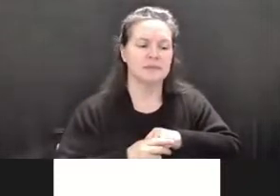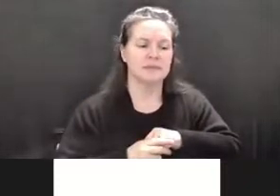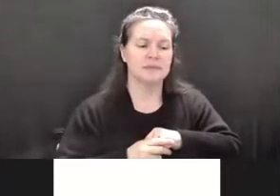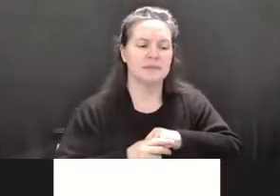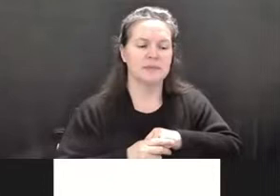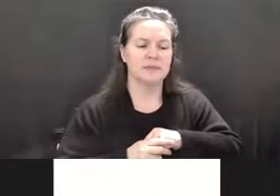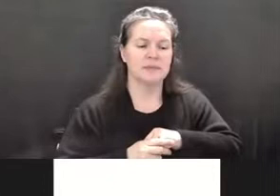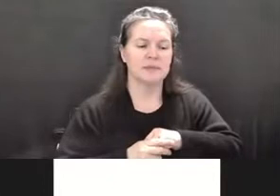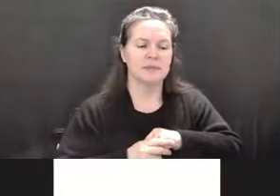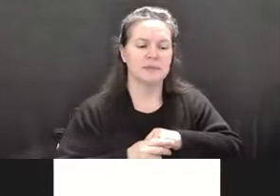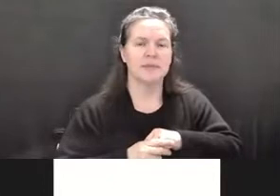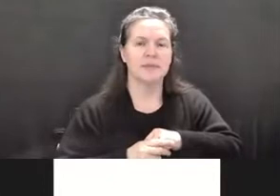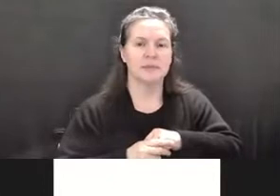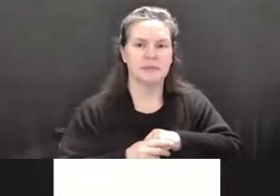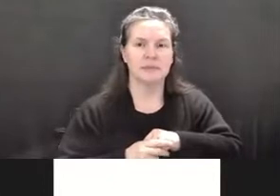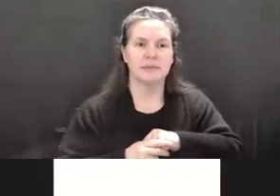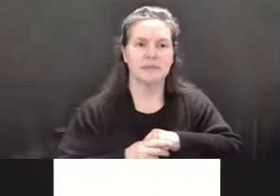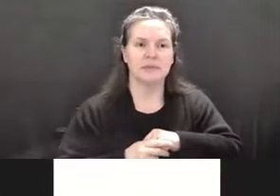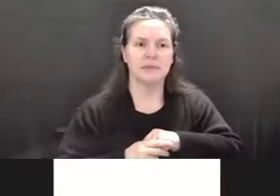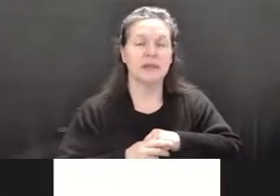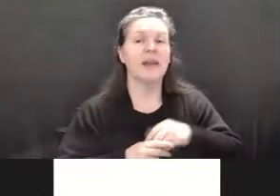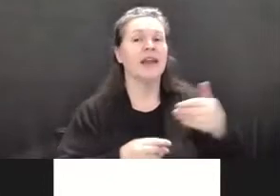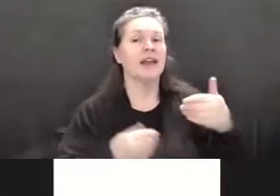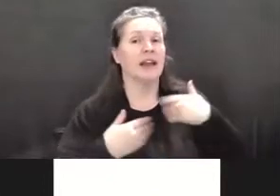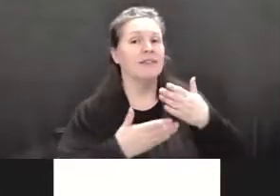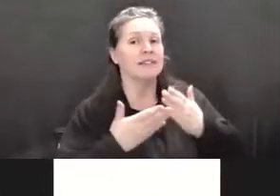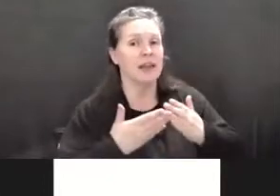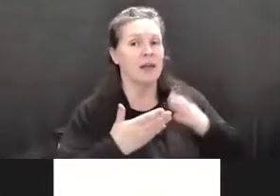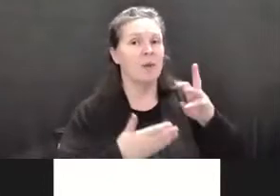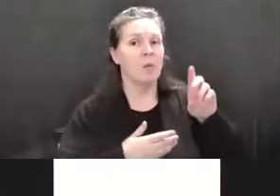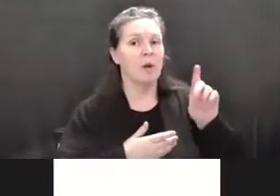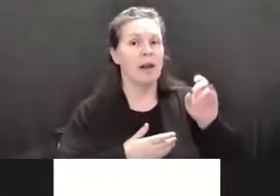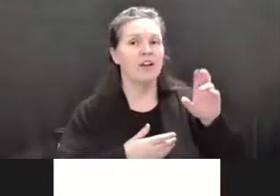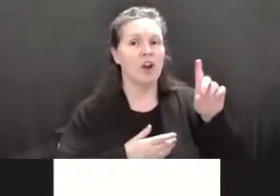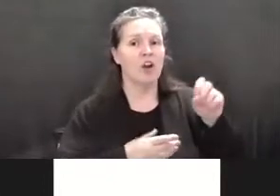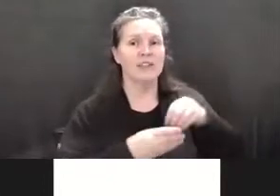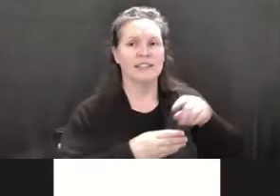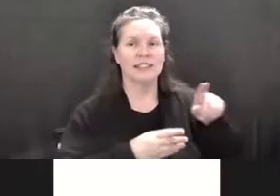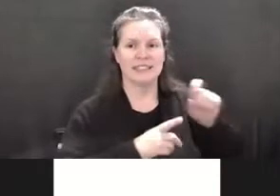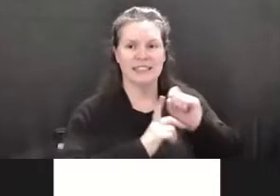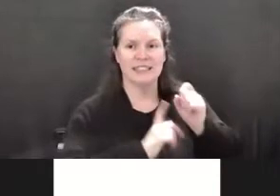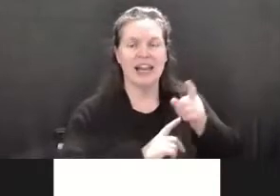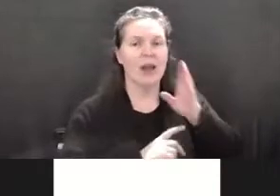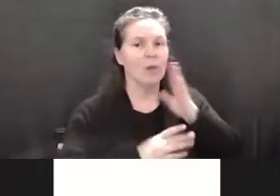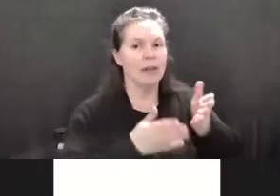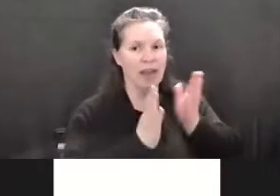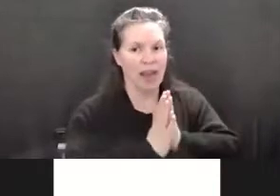So we do have some wild cards in the section. One of the things I will ask, though, is that we come back to it